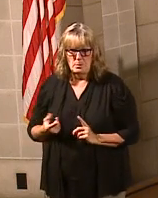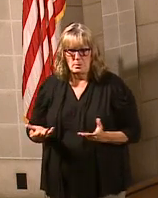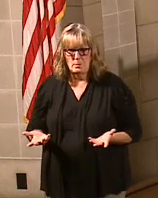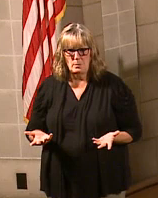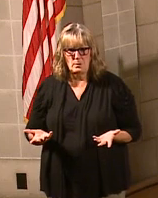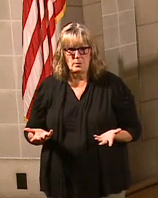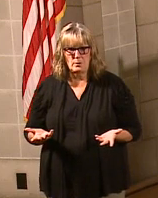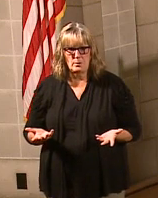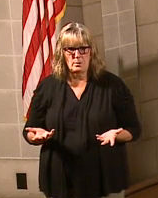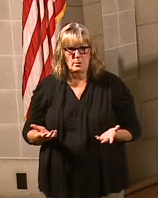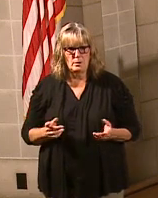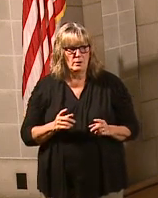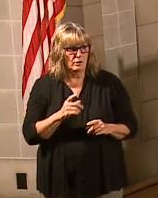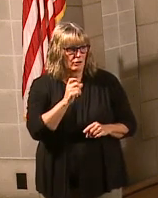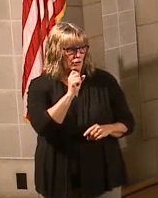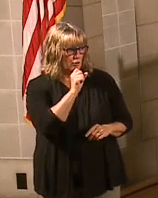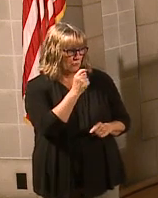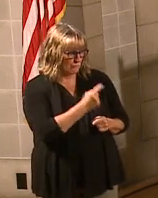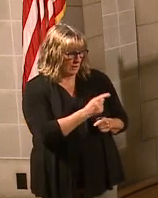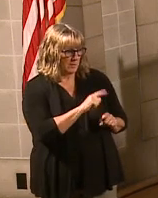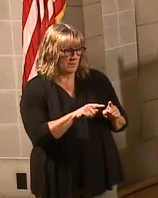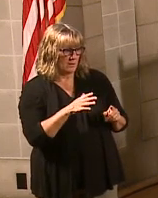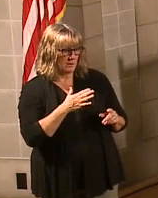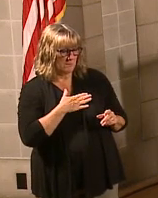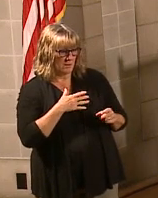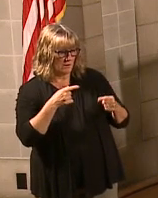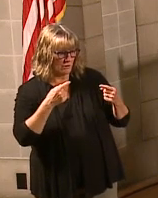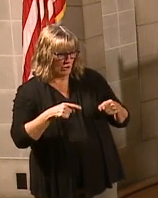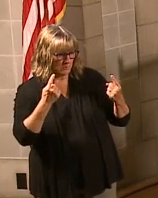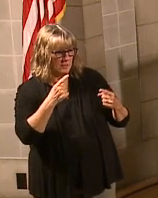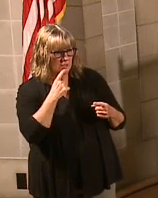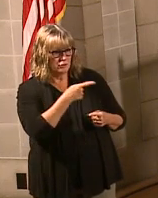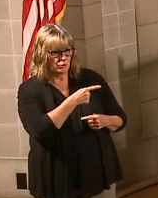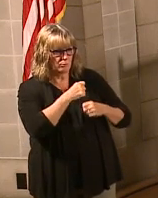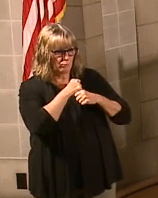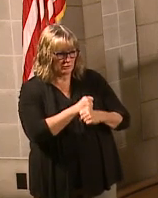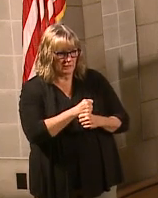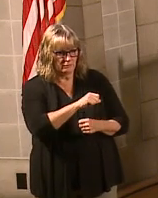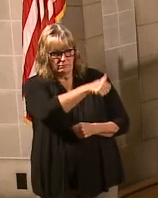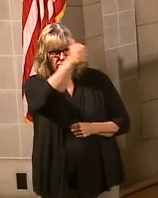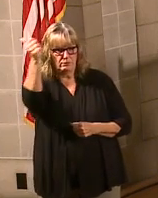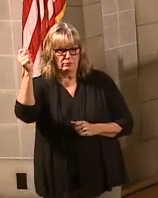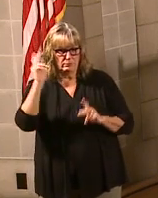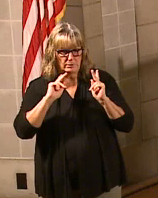SAME FOR FLU, WE'RE NOT